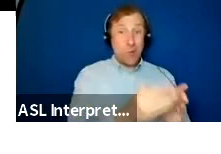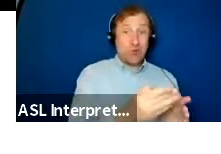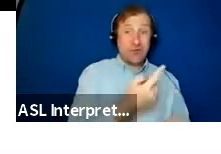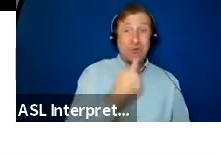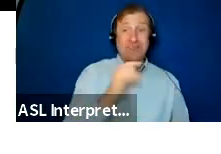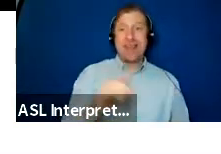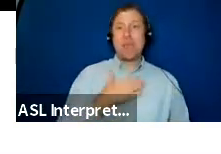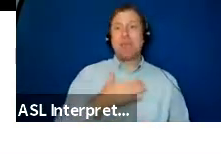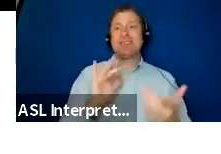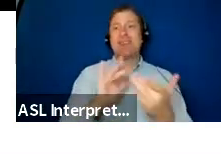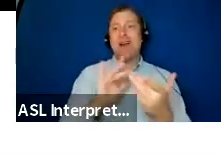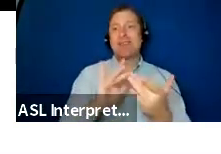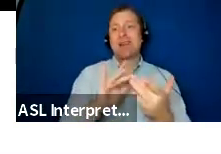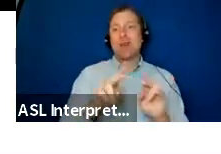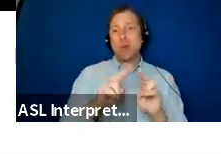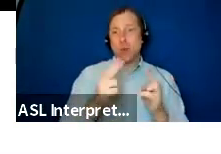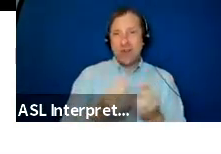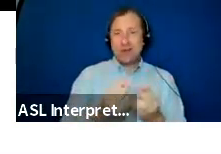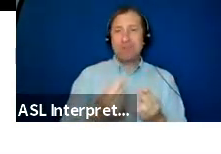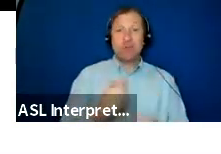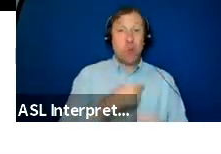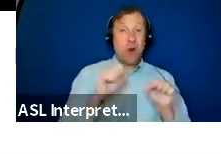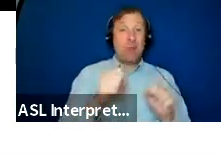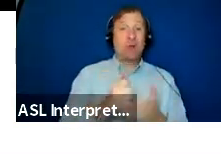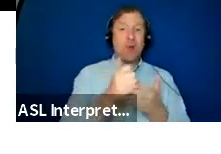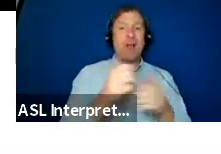please contact the union so that we can help address that problem.